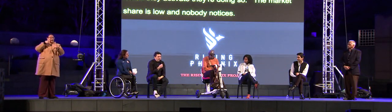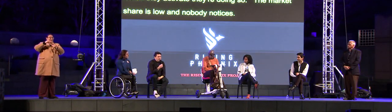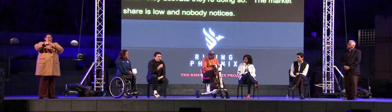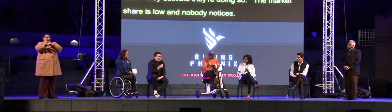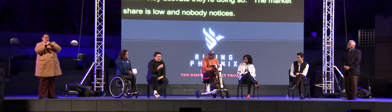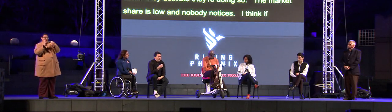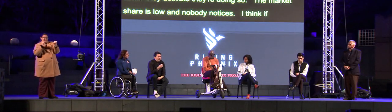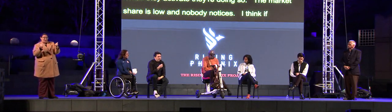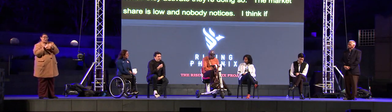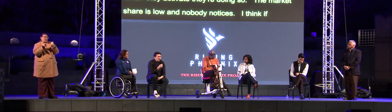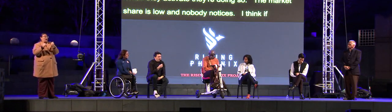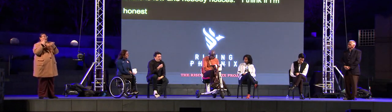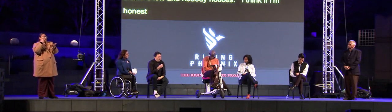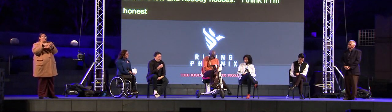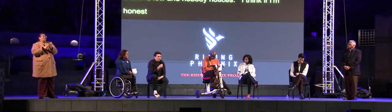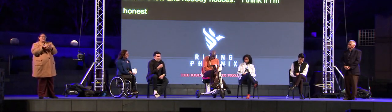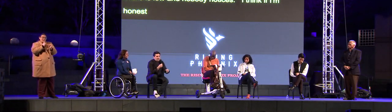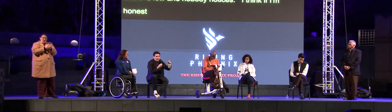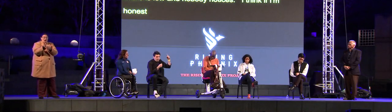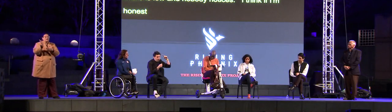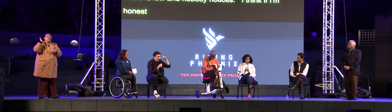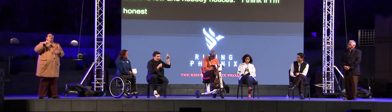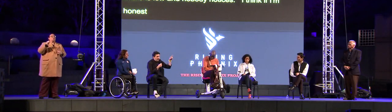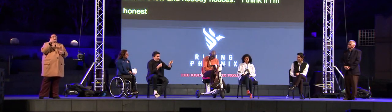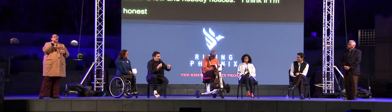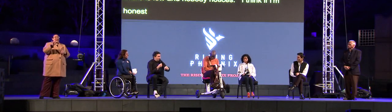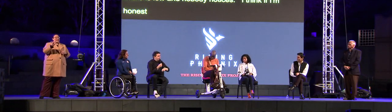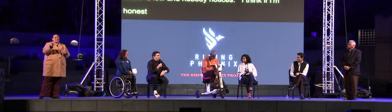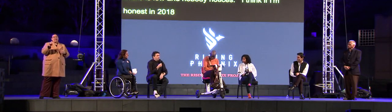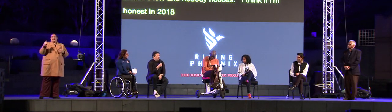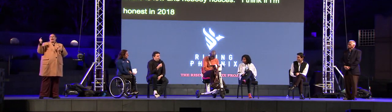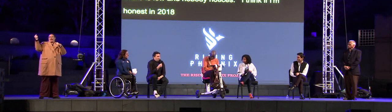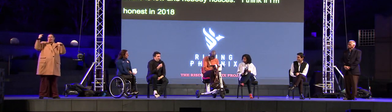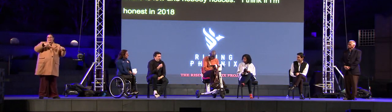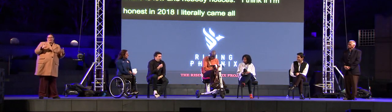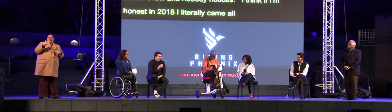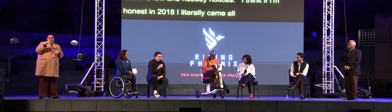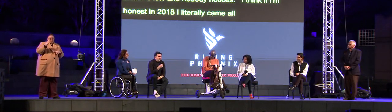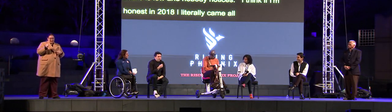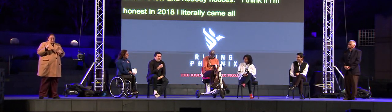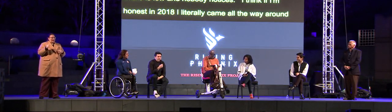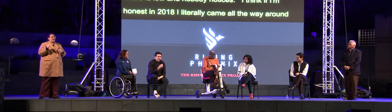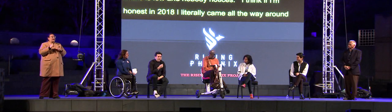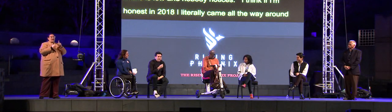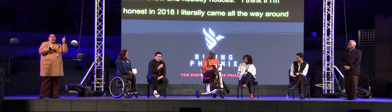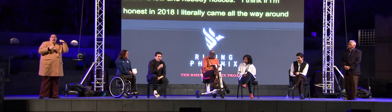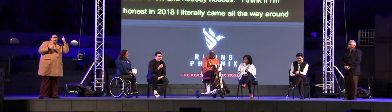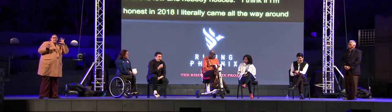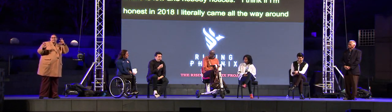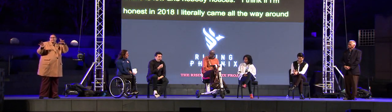in 2018, I literally came all the way around LA and all the way around London trying to finance our first film,